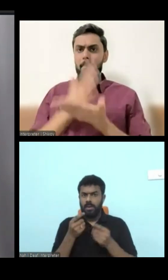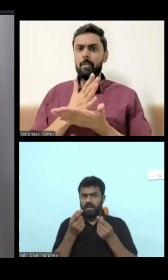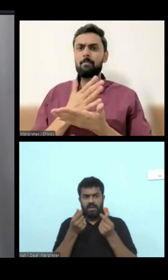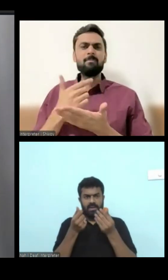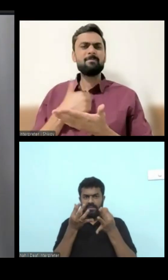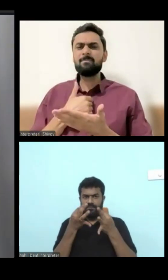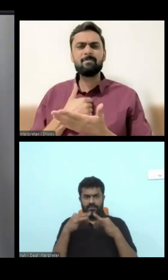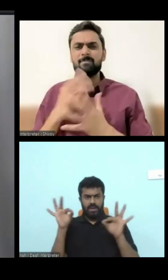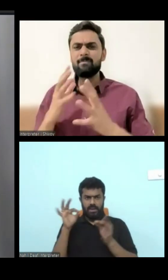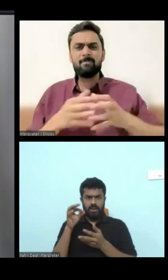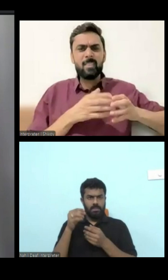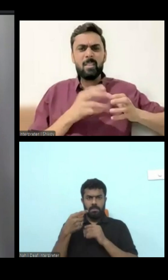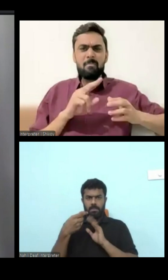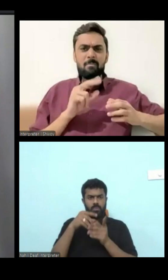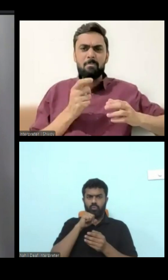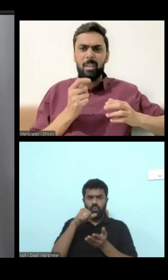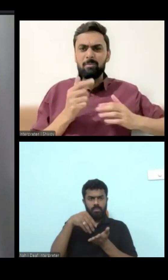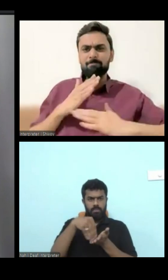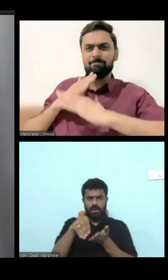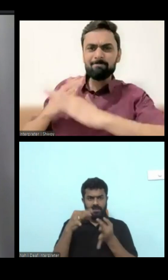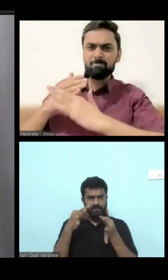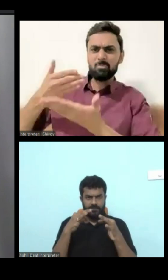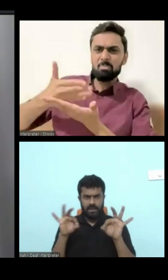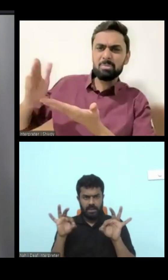finance as a barrier in education for the visually impaired students.